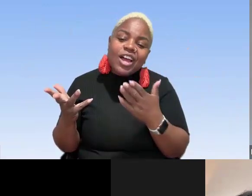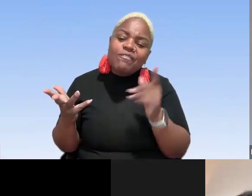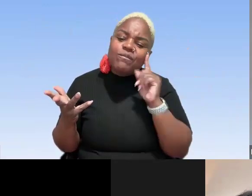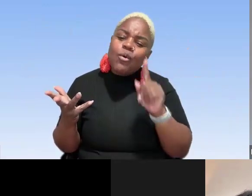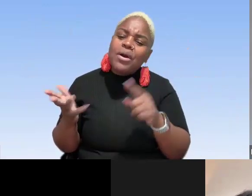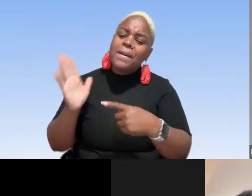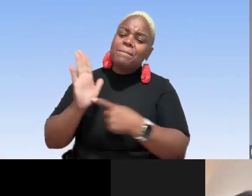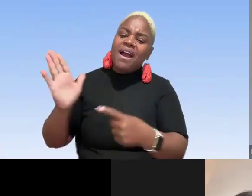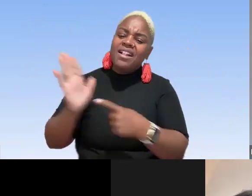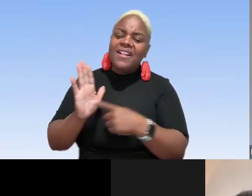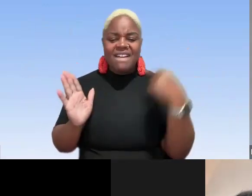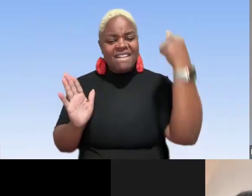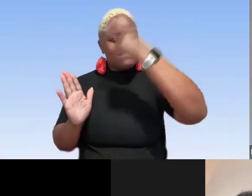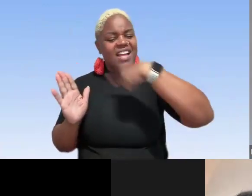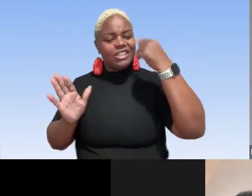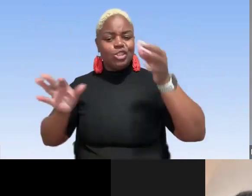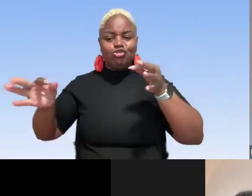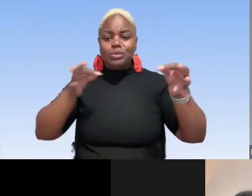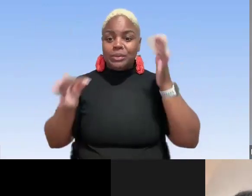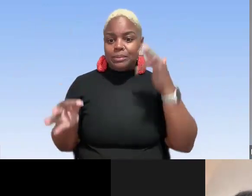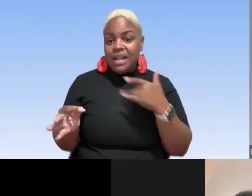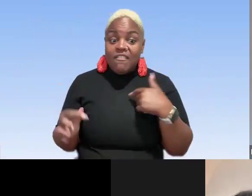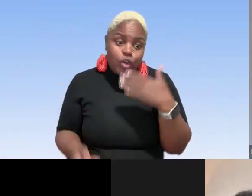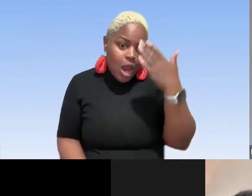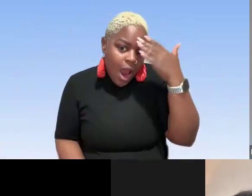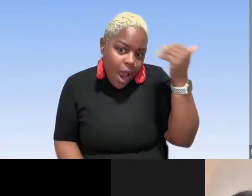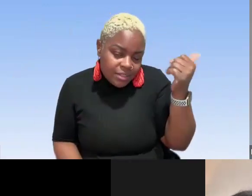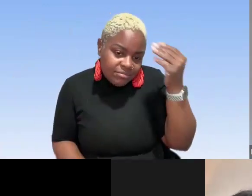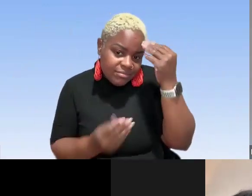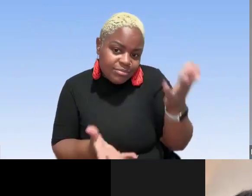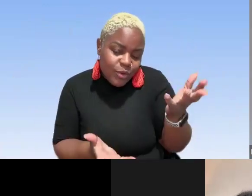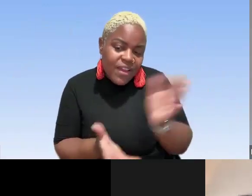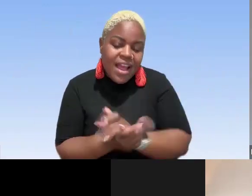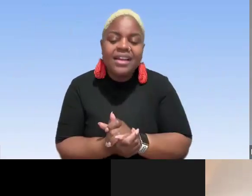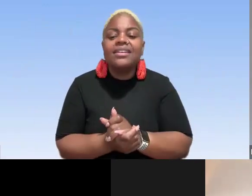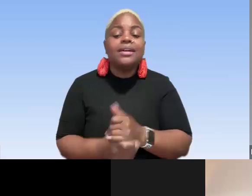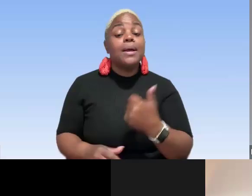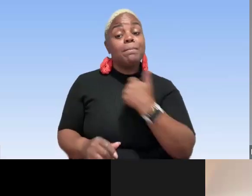because I often forget. Um, I am on my bed. I see you nodding.